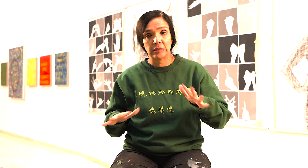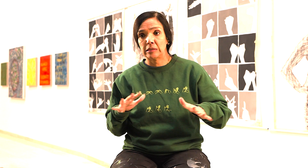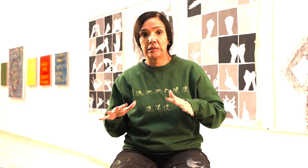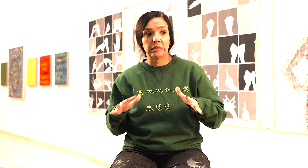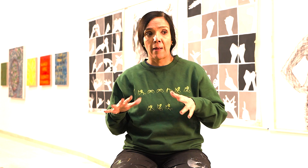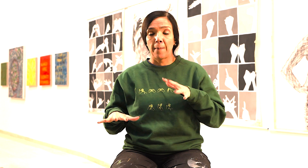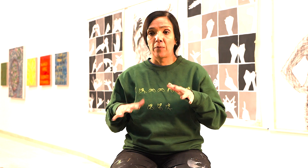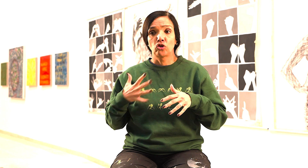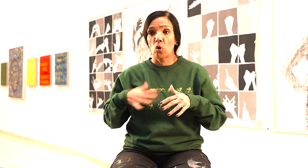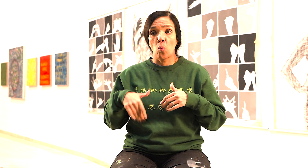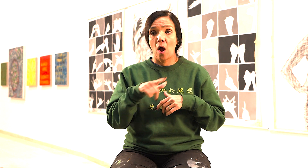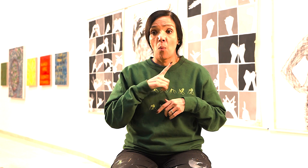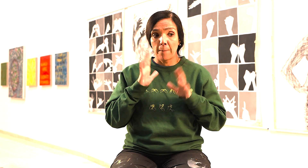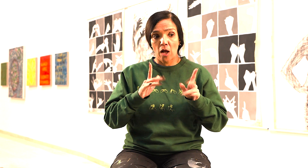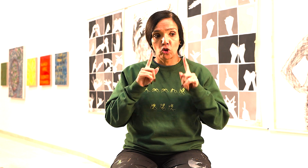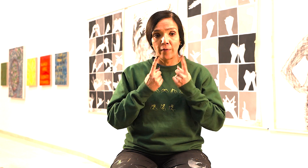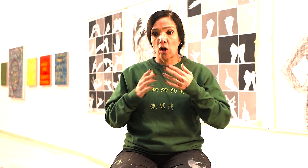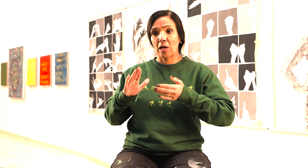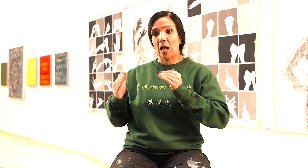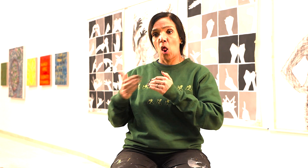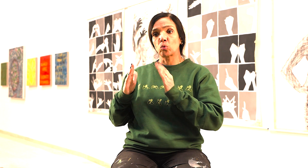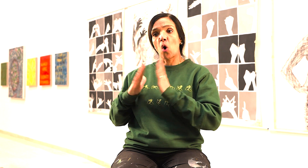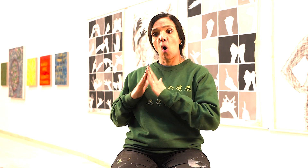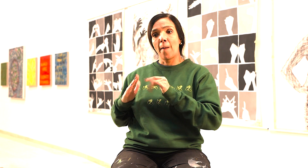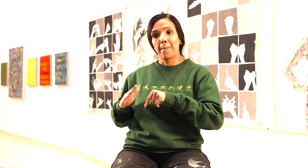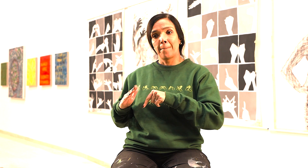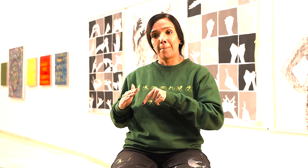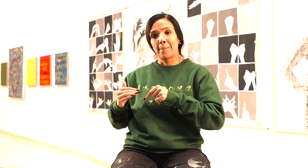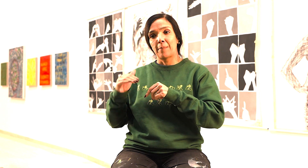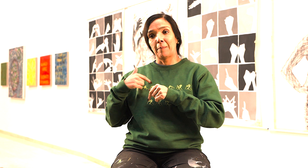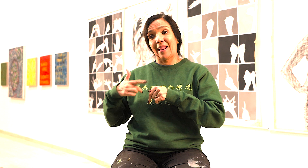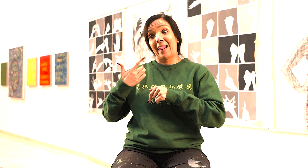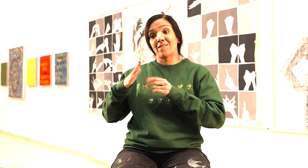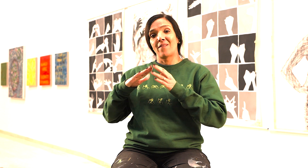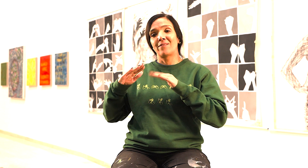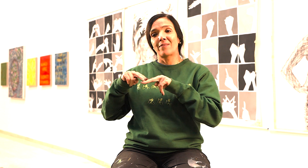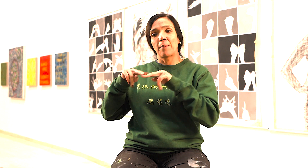as a Deaf person going off to uni. They wanted me to do university closer to home,